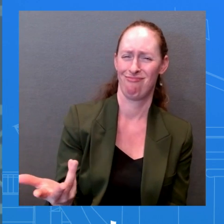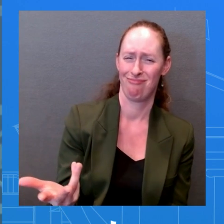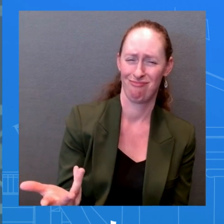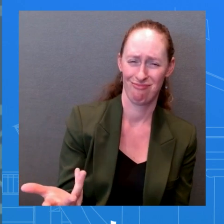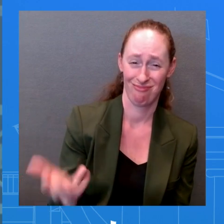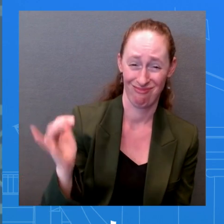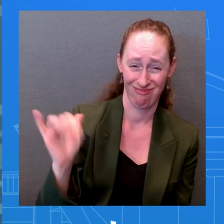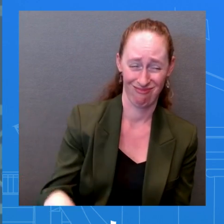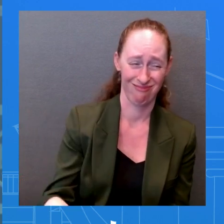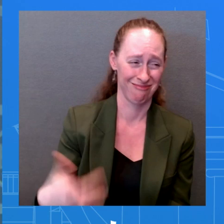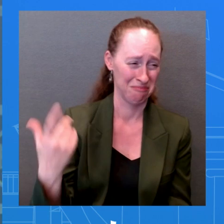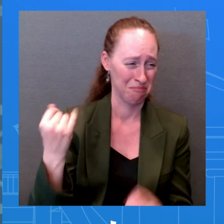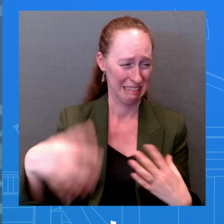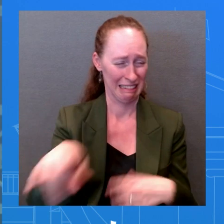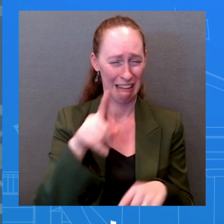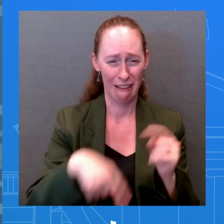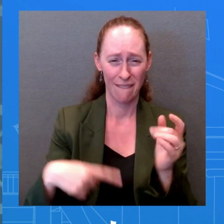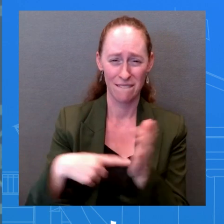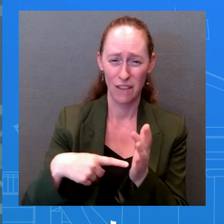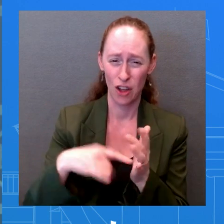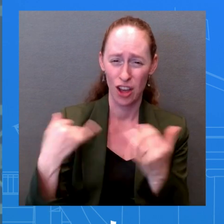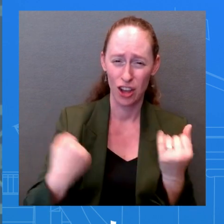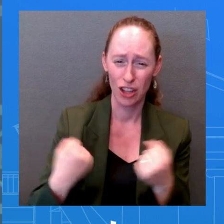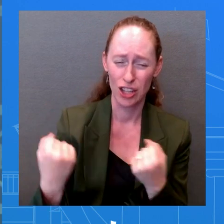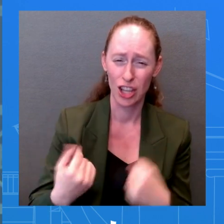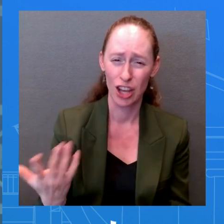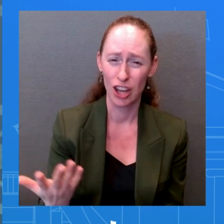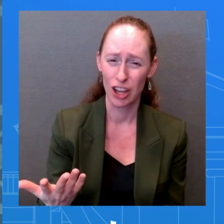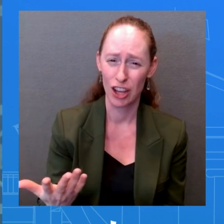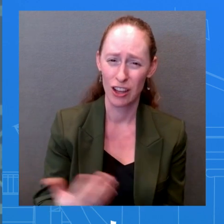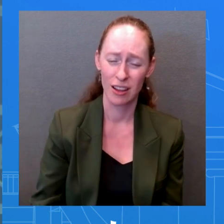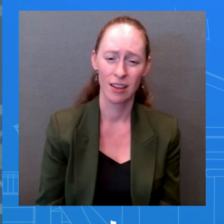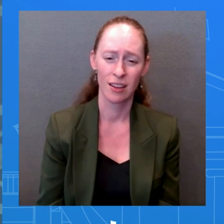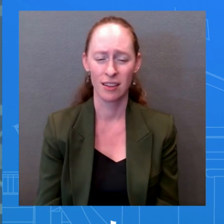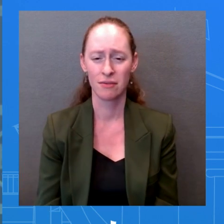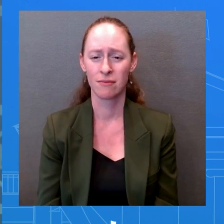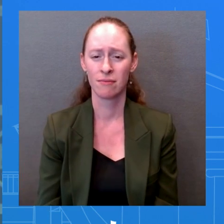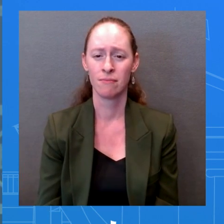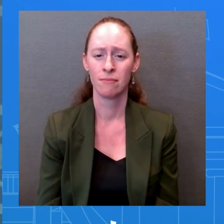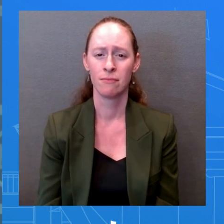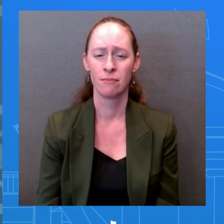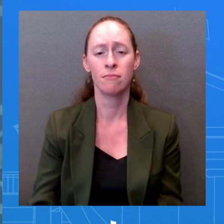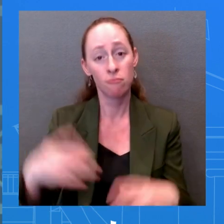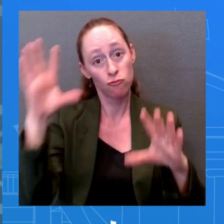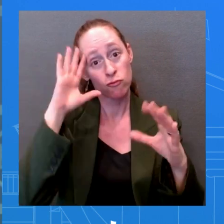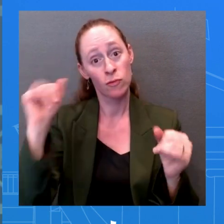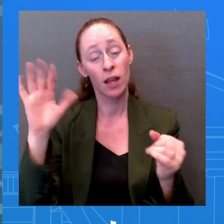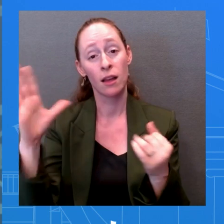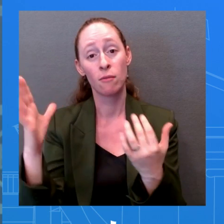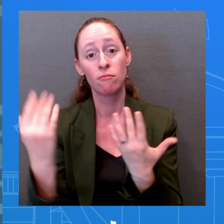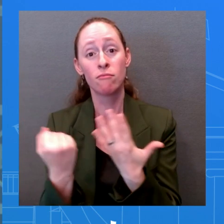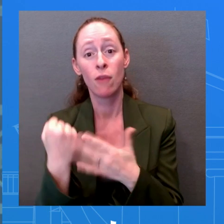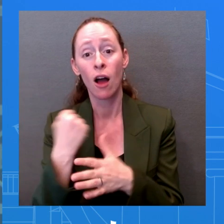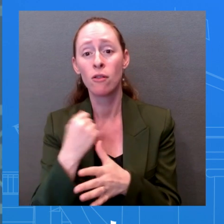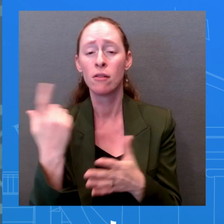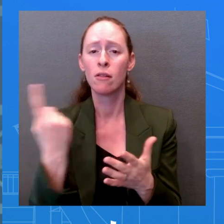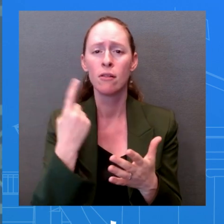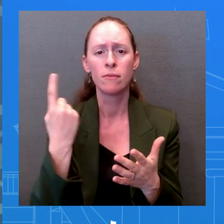has been lowering costs for the American people. You think about the Inflation Reduction Act, which was only passed by Democrats;